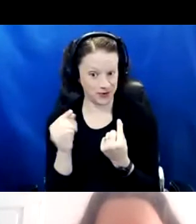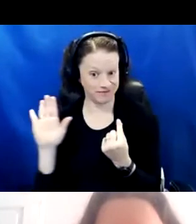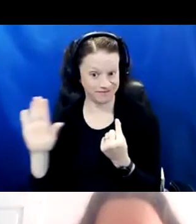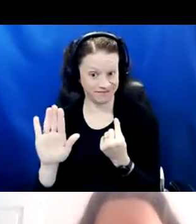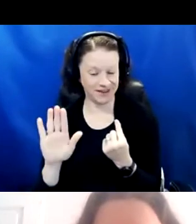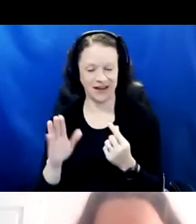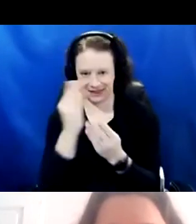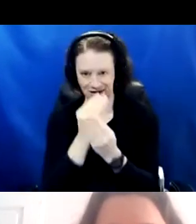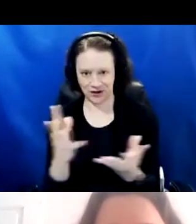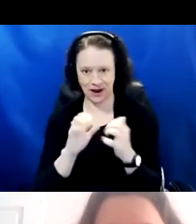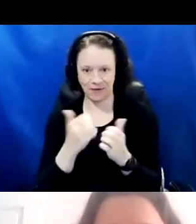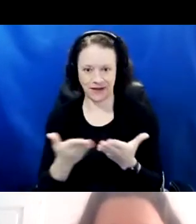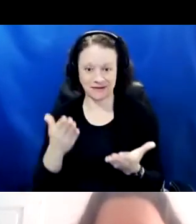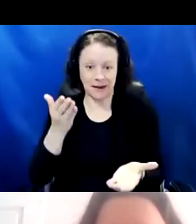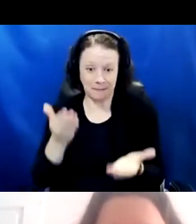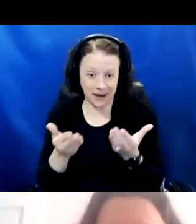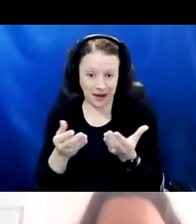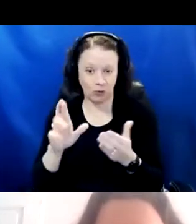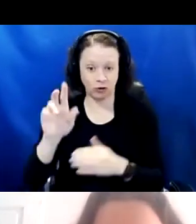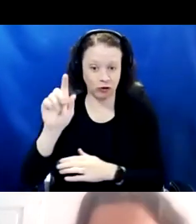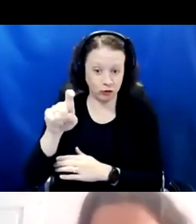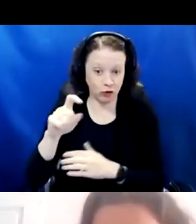or should roll out in reality.